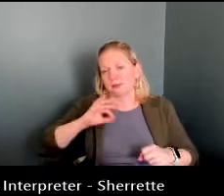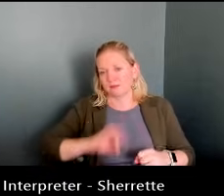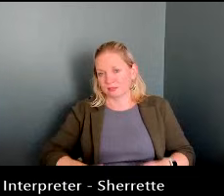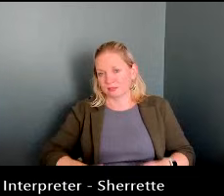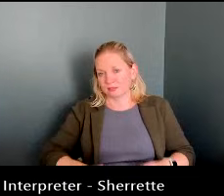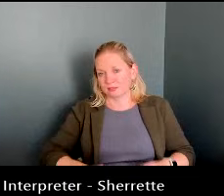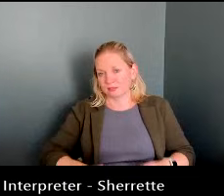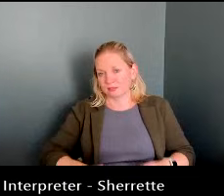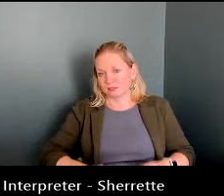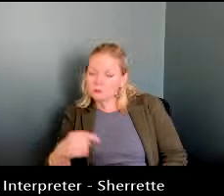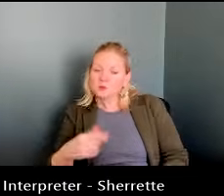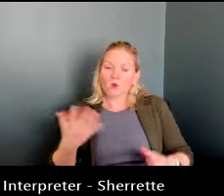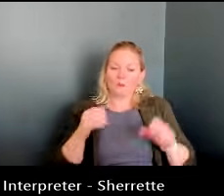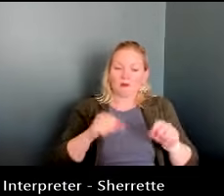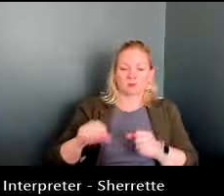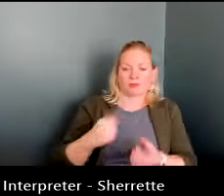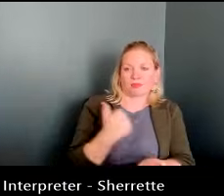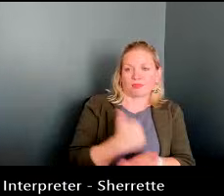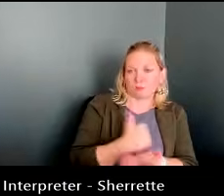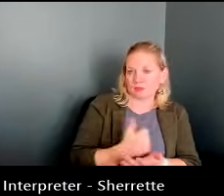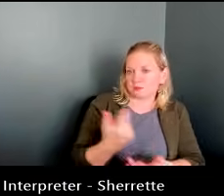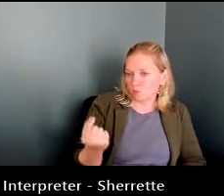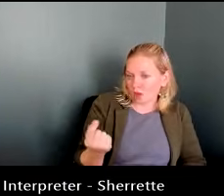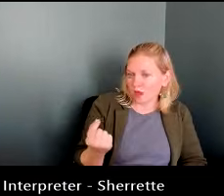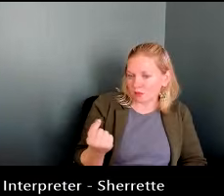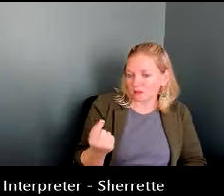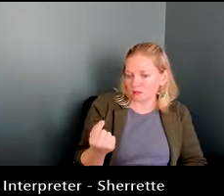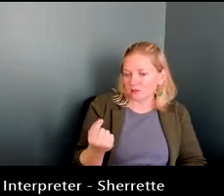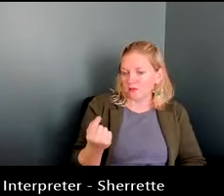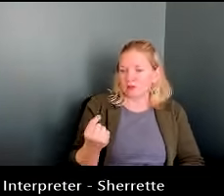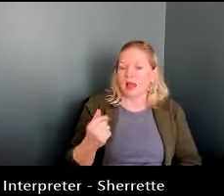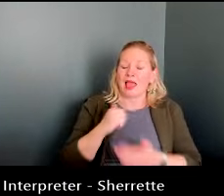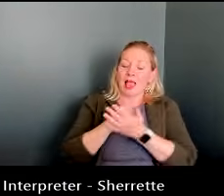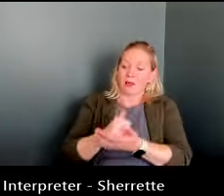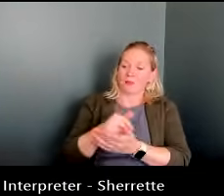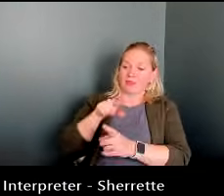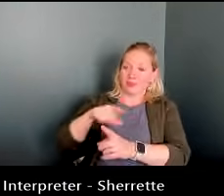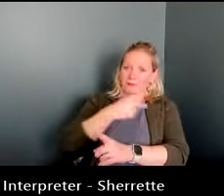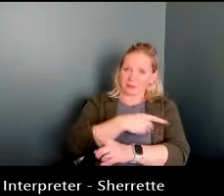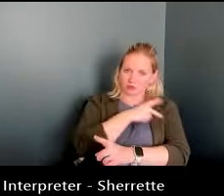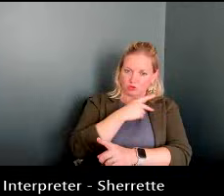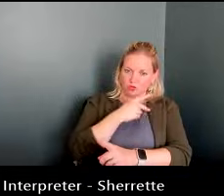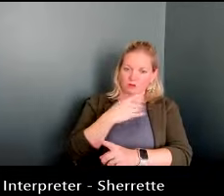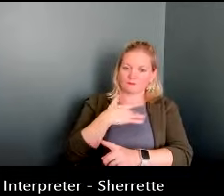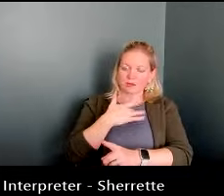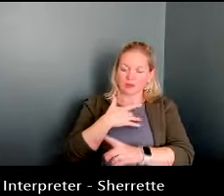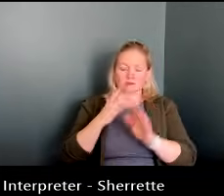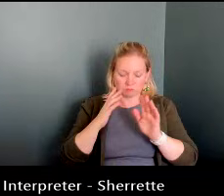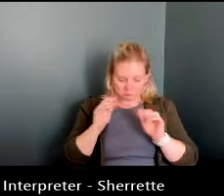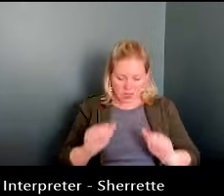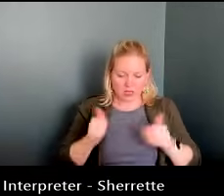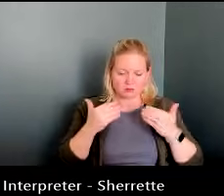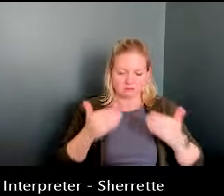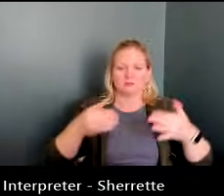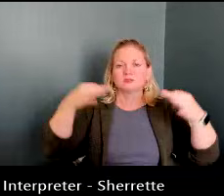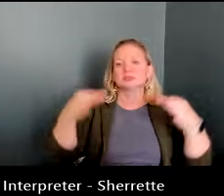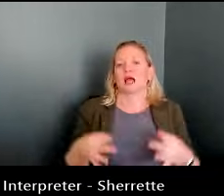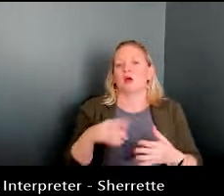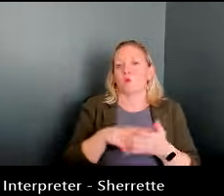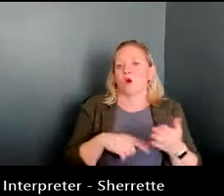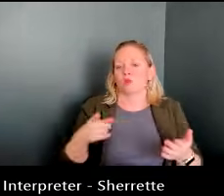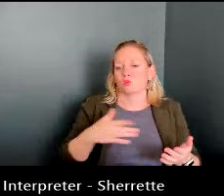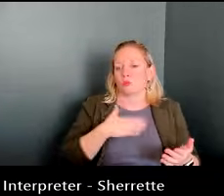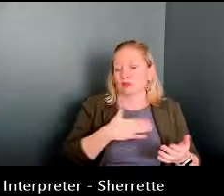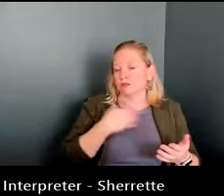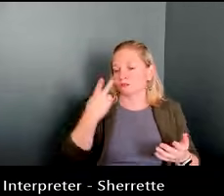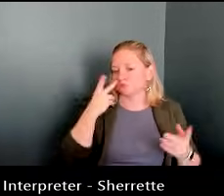therapies are, and help them arrive at a place of decision about what they are willing to try.